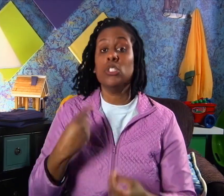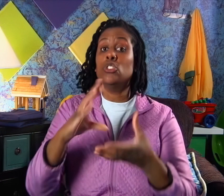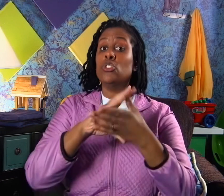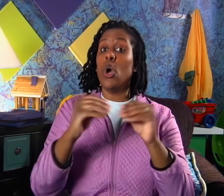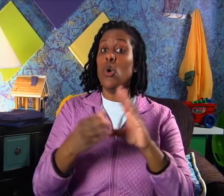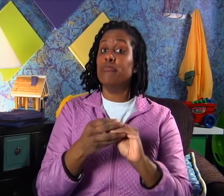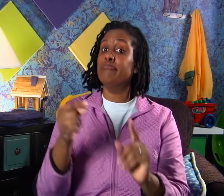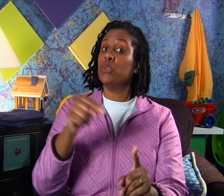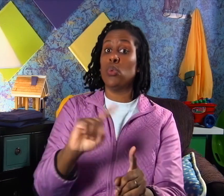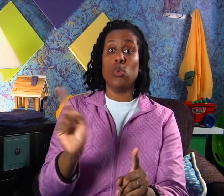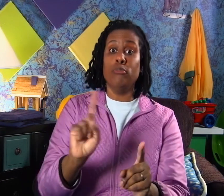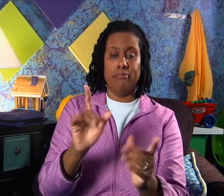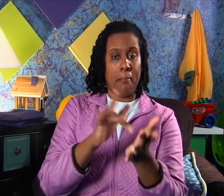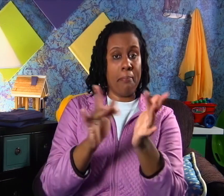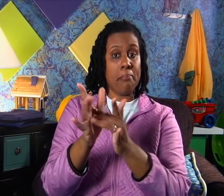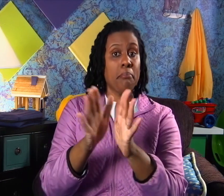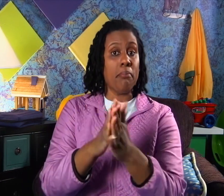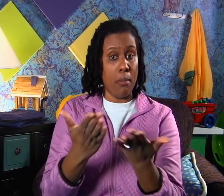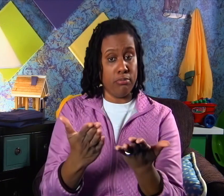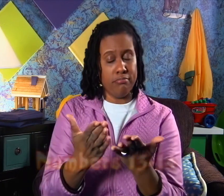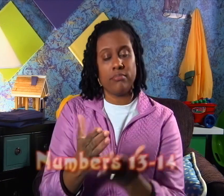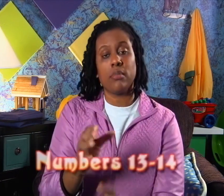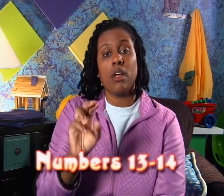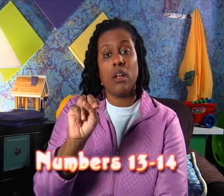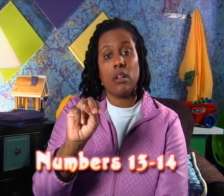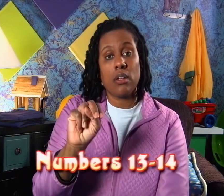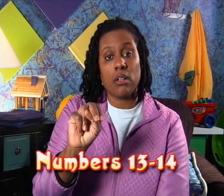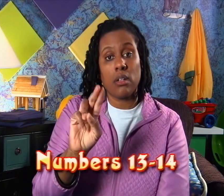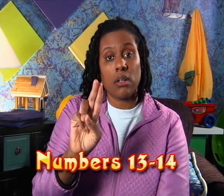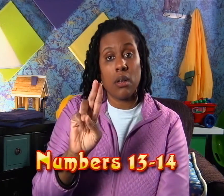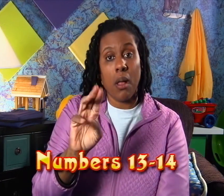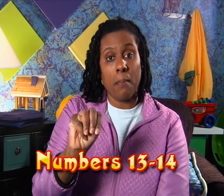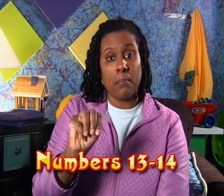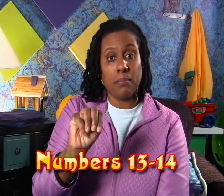THEY INFLUENCE OTHER PEOPLE AS WELL, AS TOLD IN THE BIBLE STORY